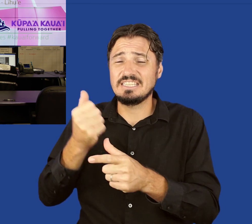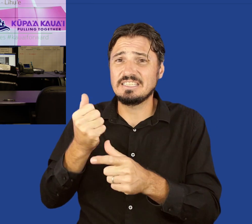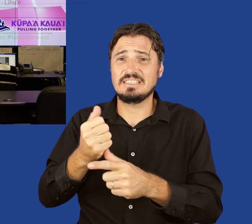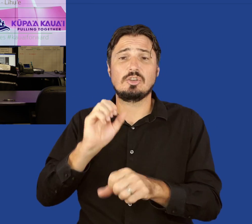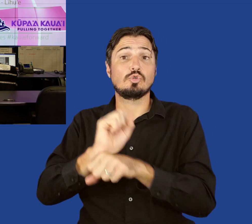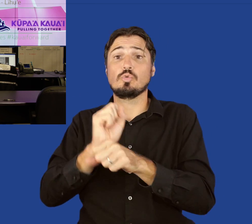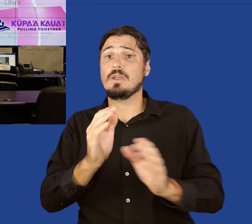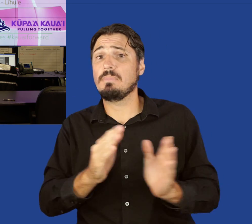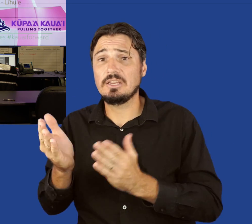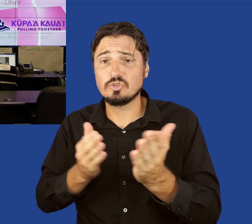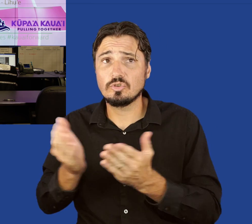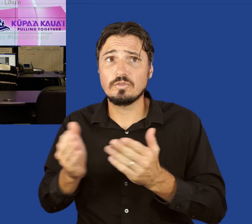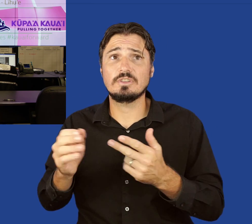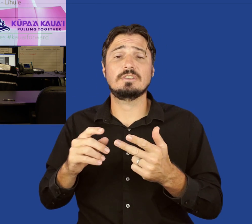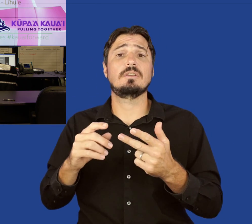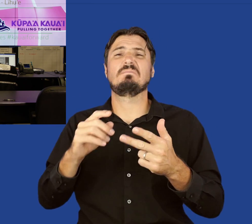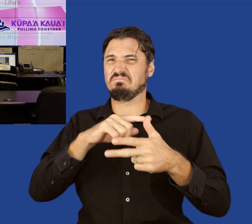opportunities and HireNet Hawaii support.